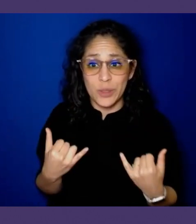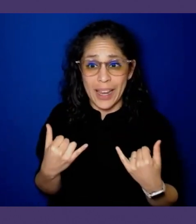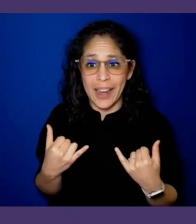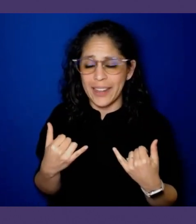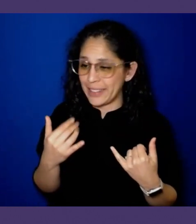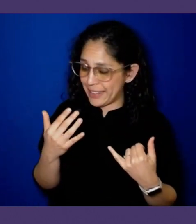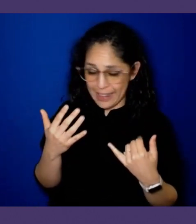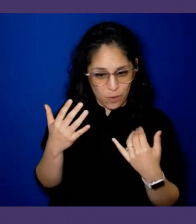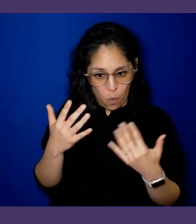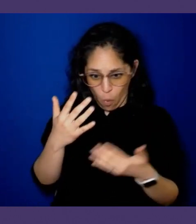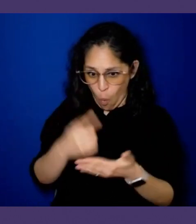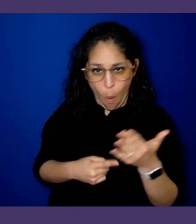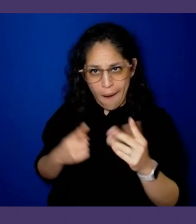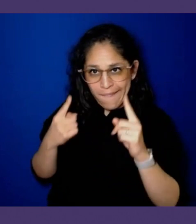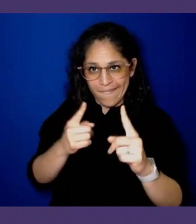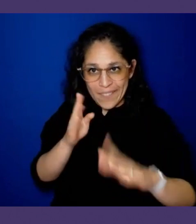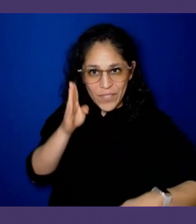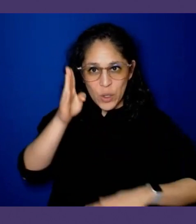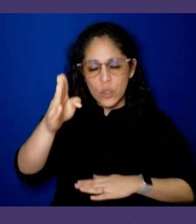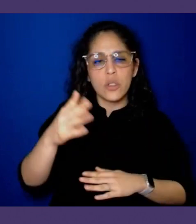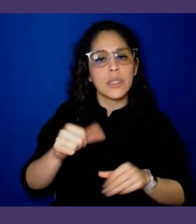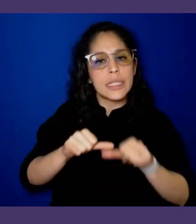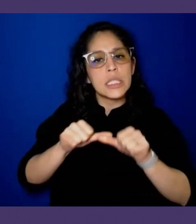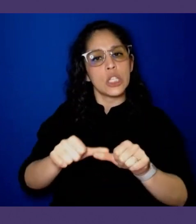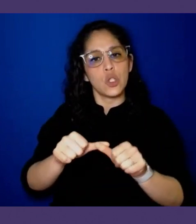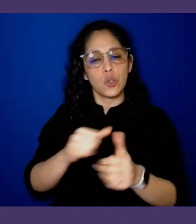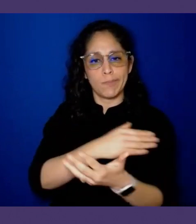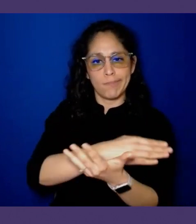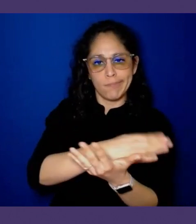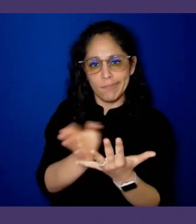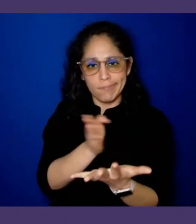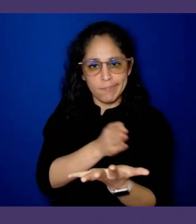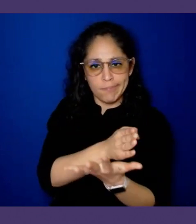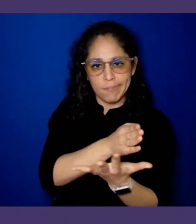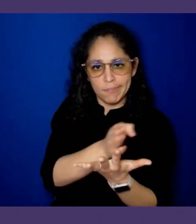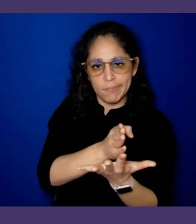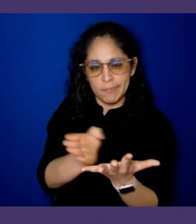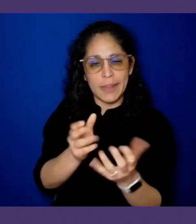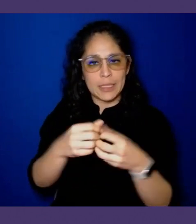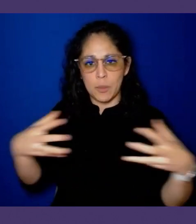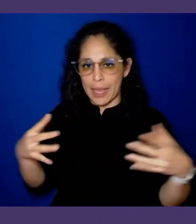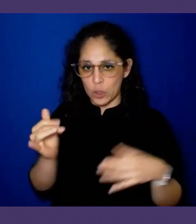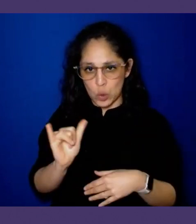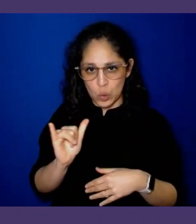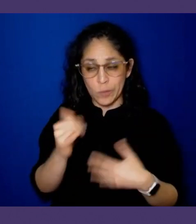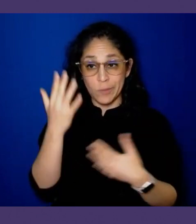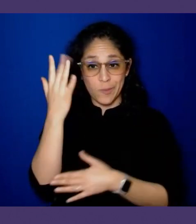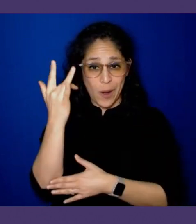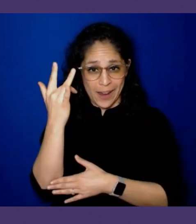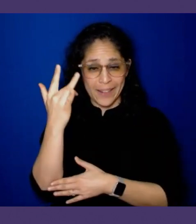we continue to expand into many other disciplines. Because of course, we all believe,